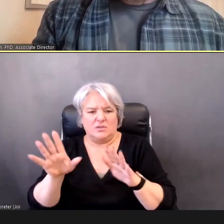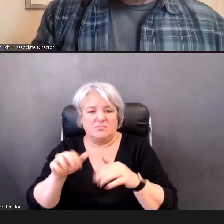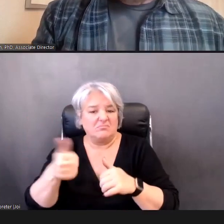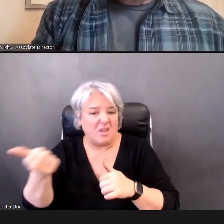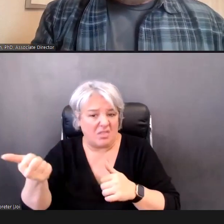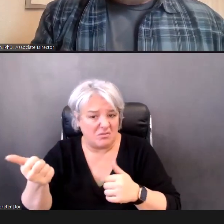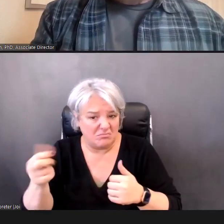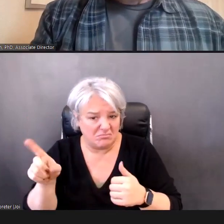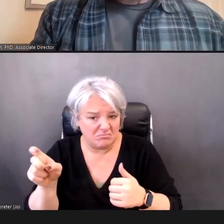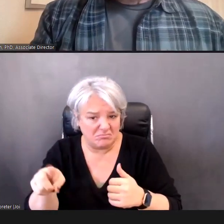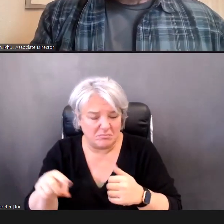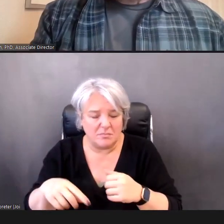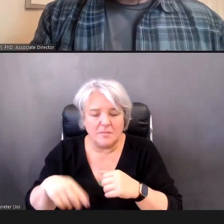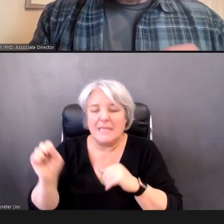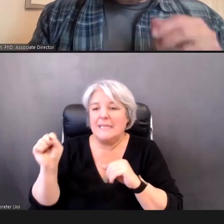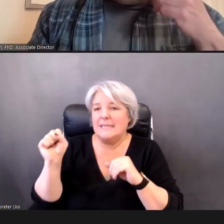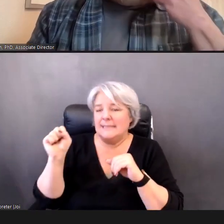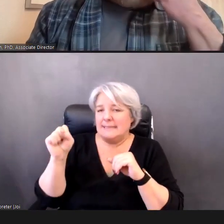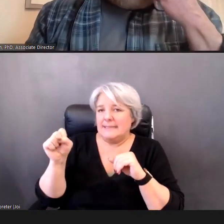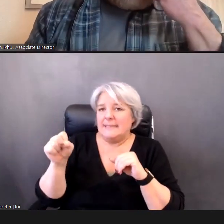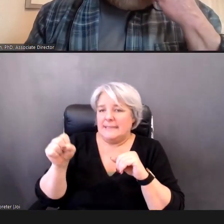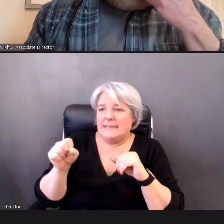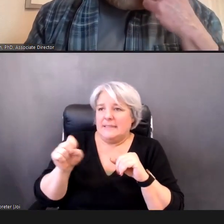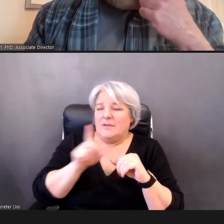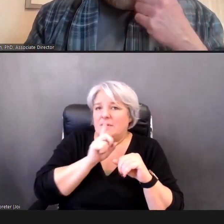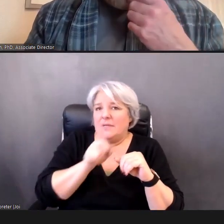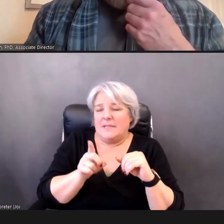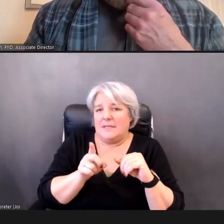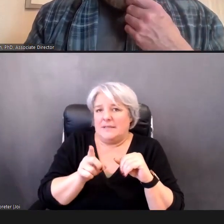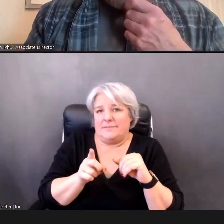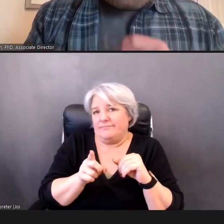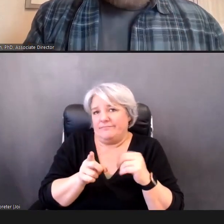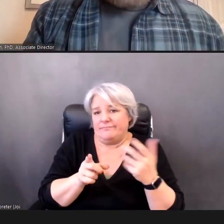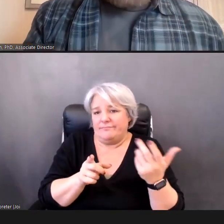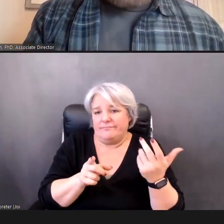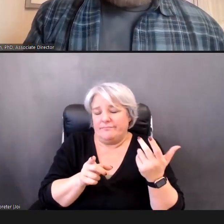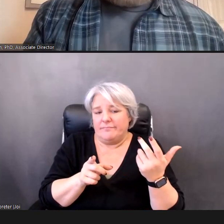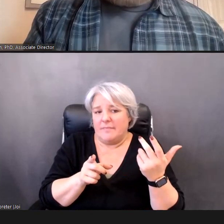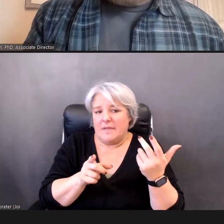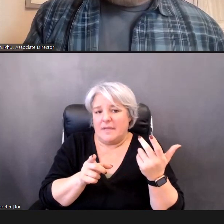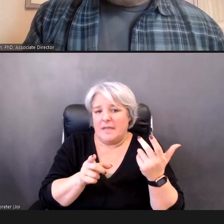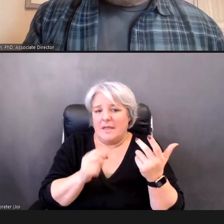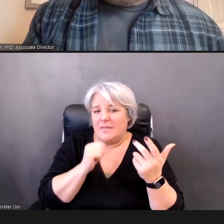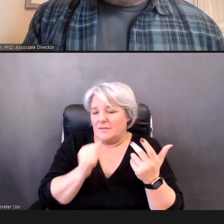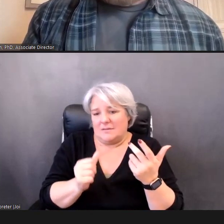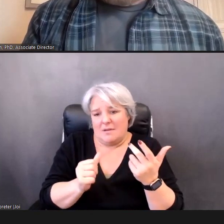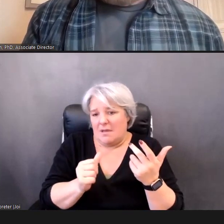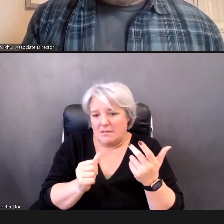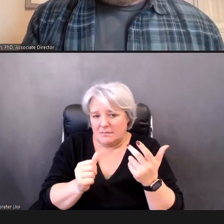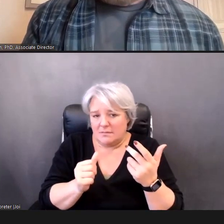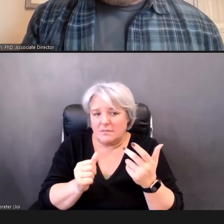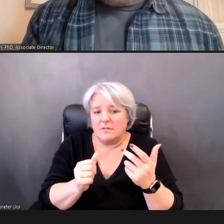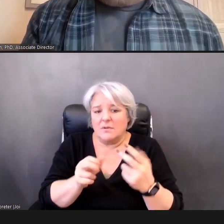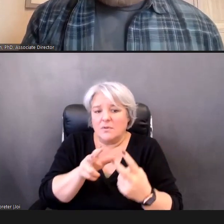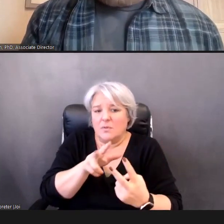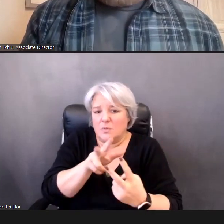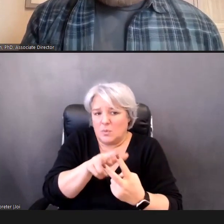yeah you know there there there really aren't because um we don't since we have